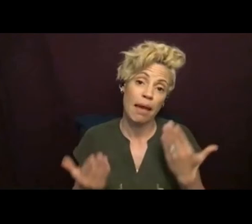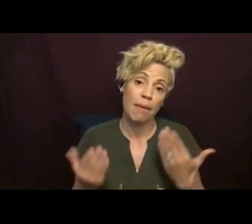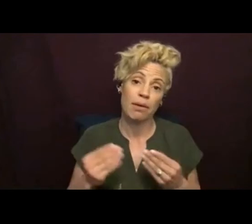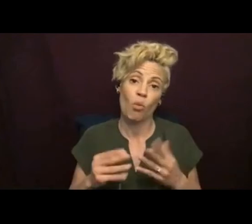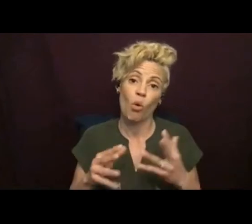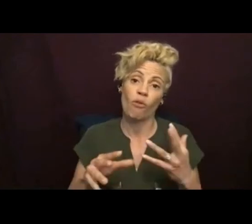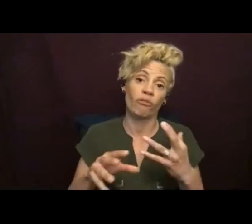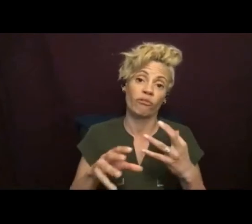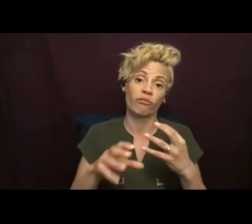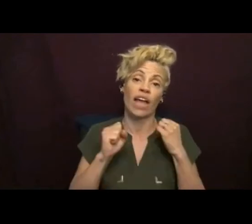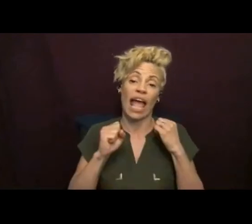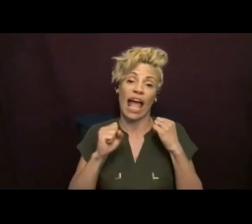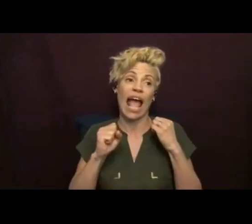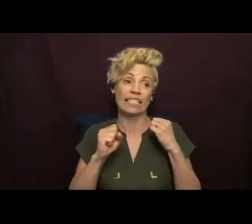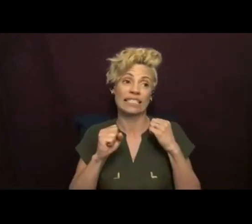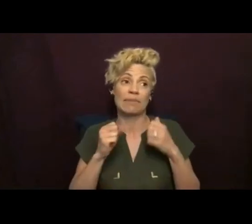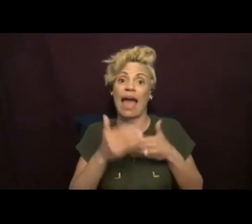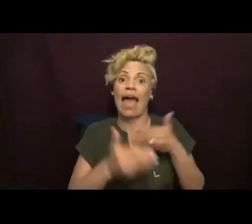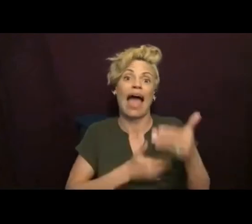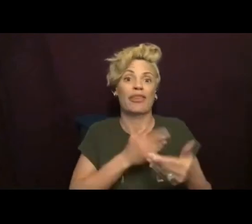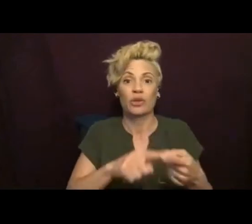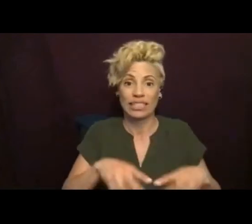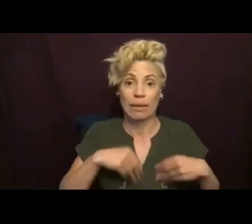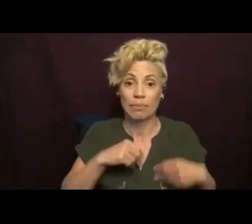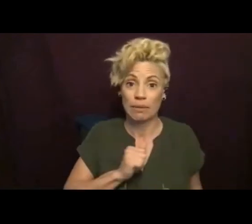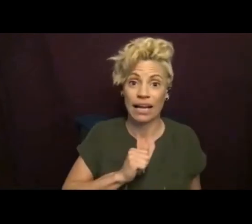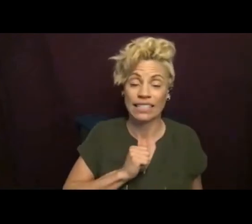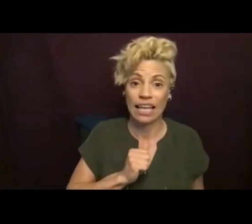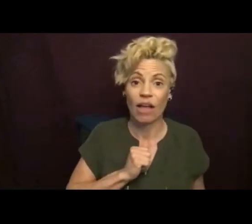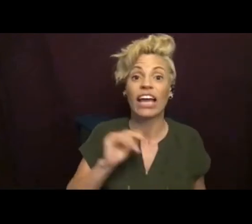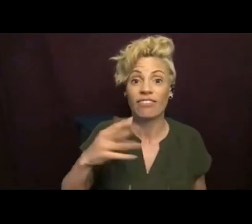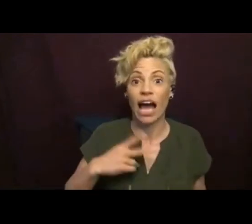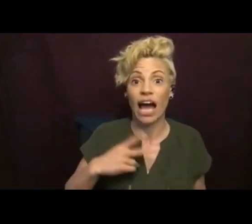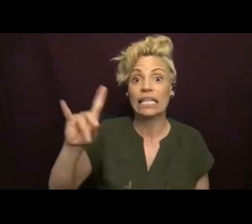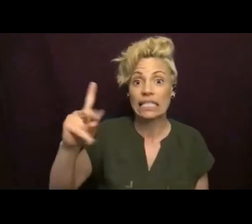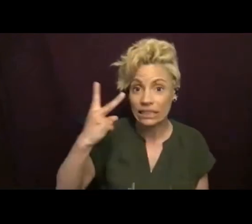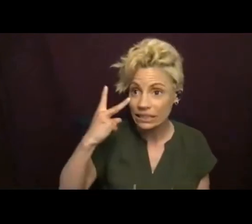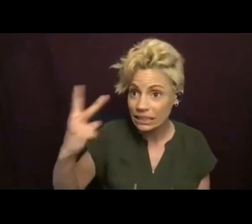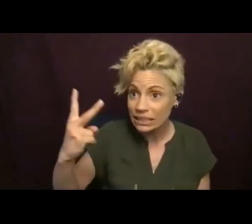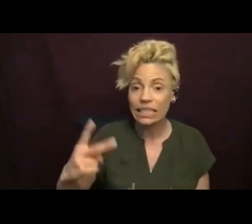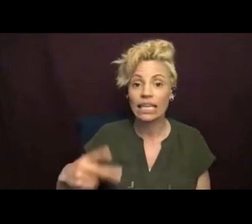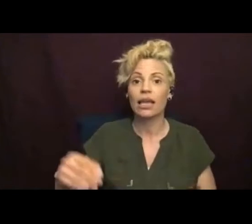would have been greater representation in media and pop culture and literature,